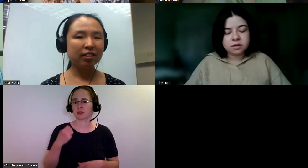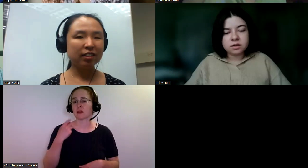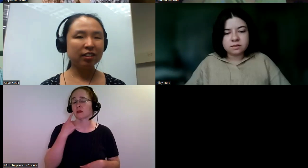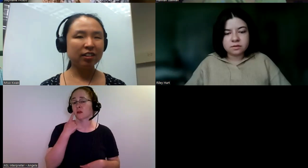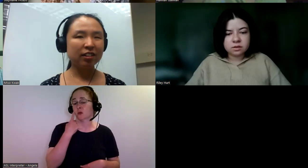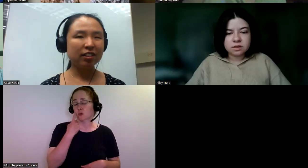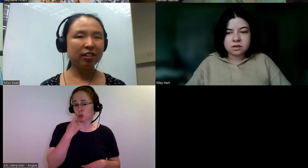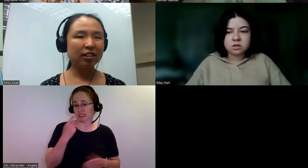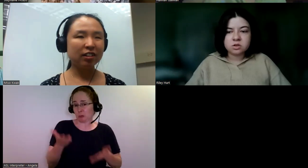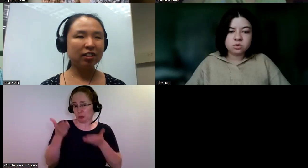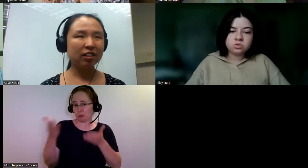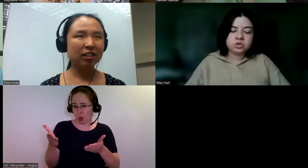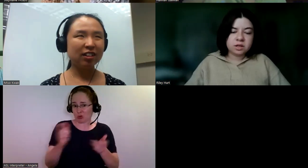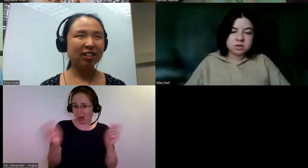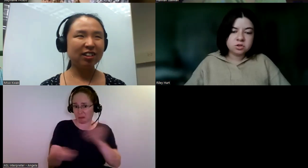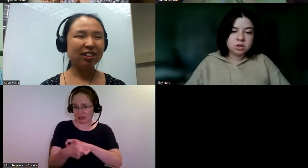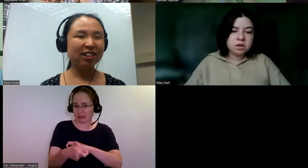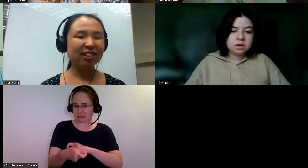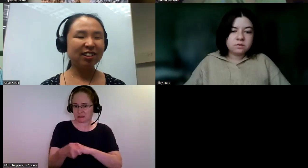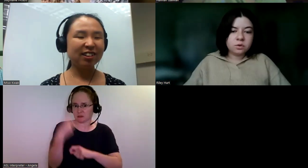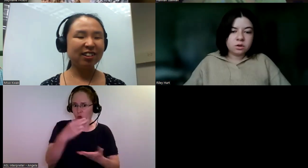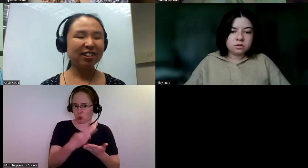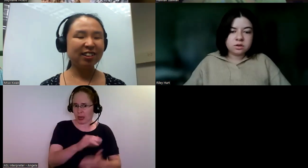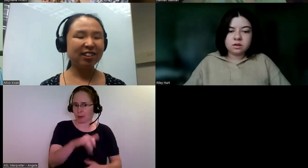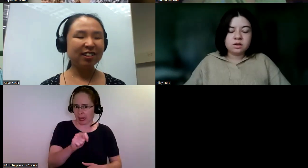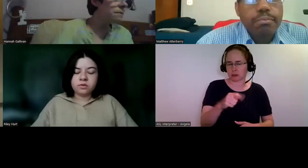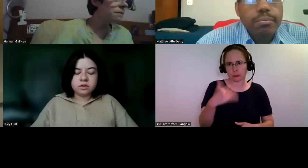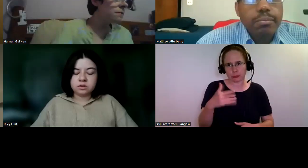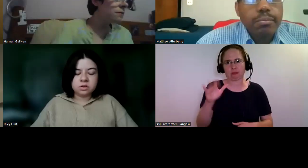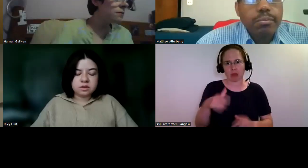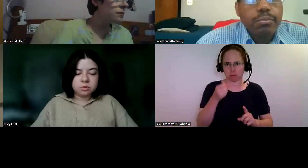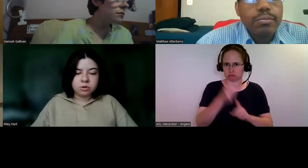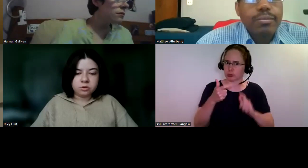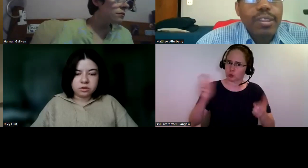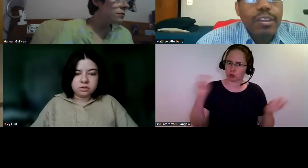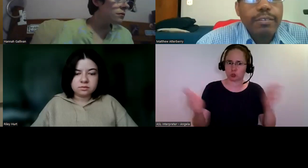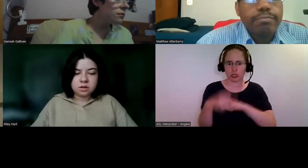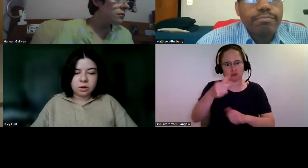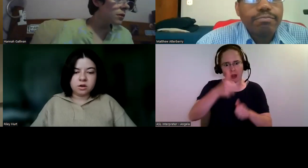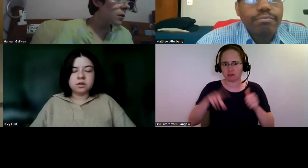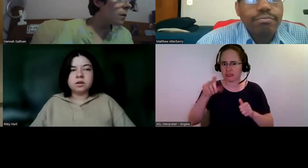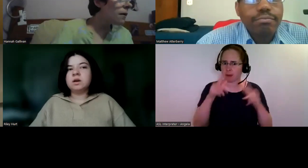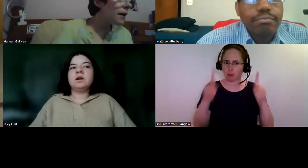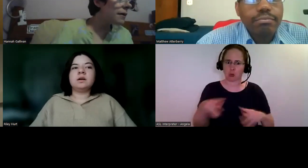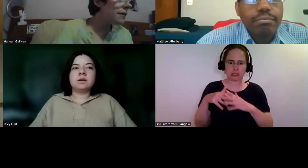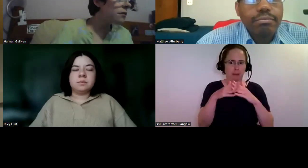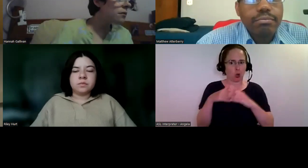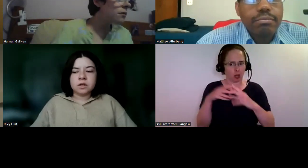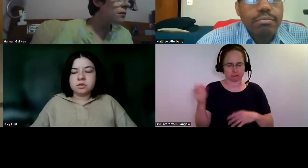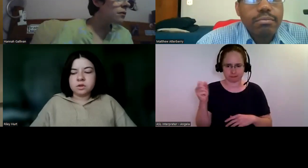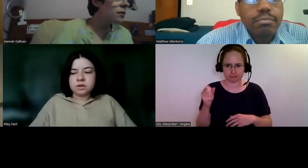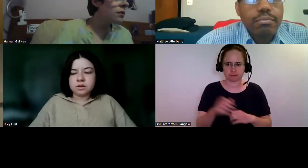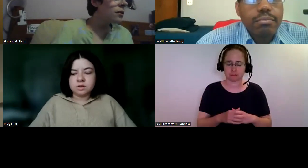and it definitely makes a huge change for every single disabled person in America. I do think that